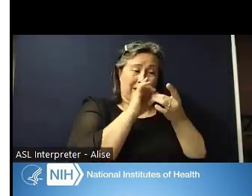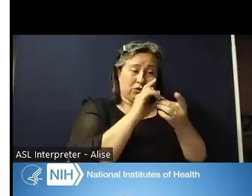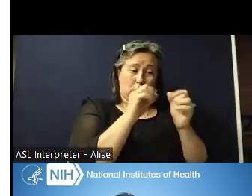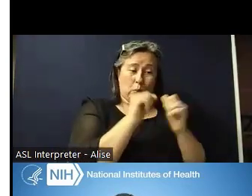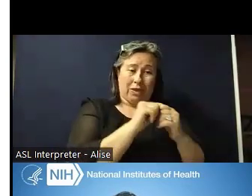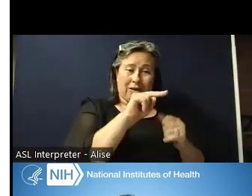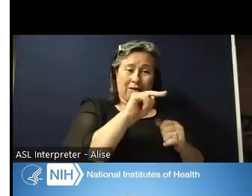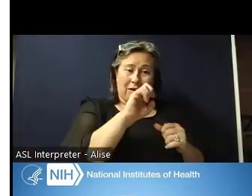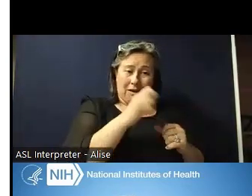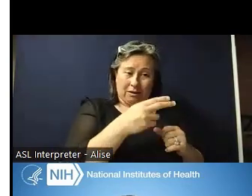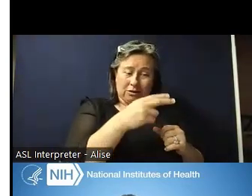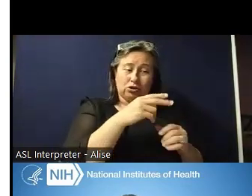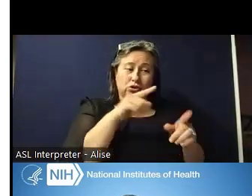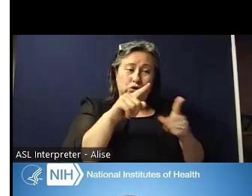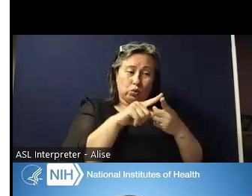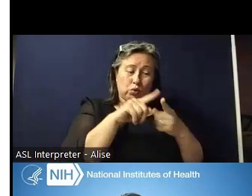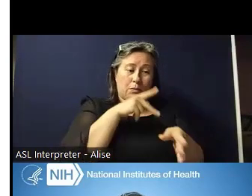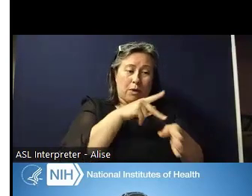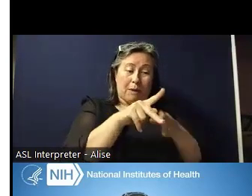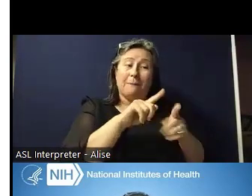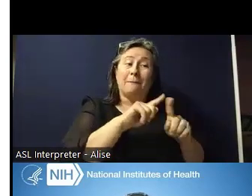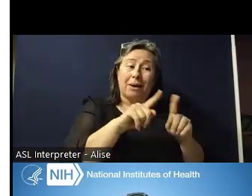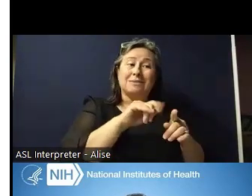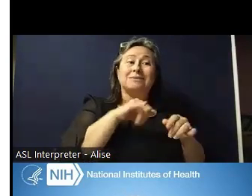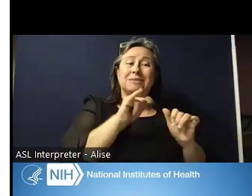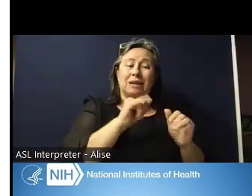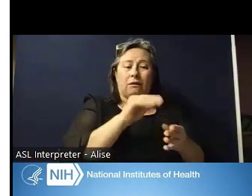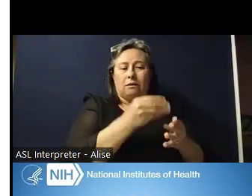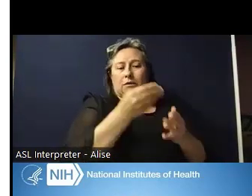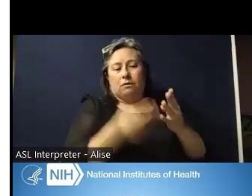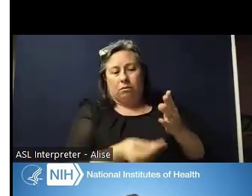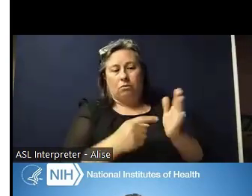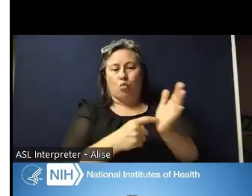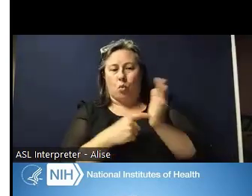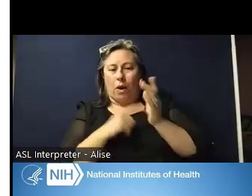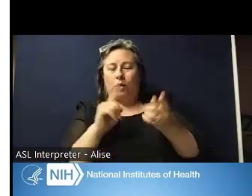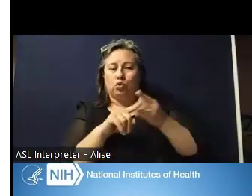it still does flow down to the subrecipient, and the subrecipient is responsible